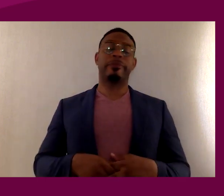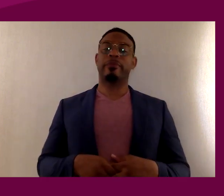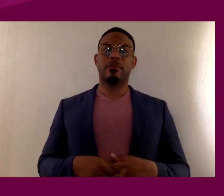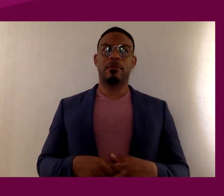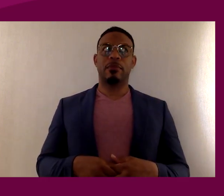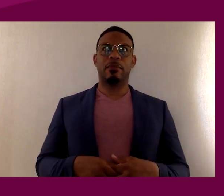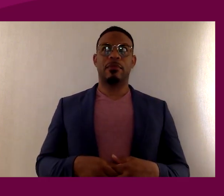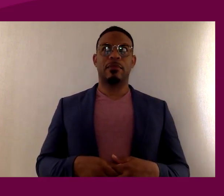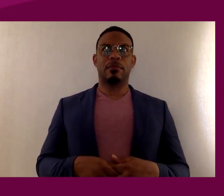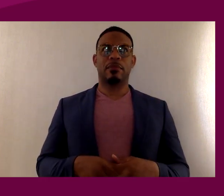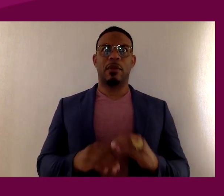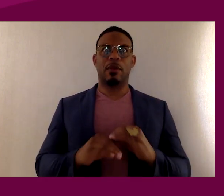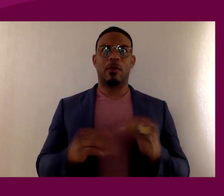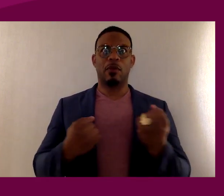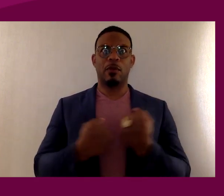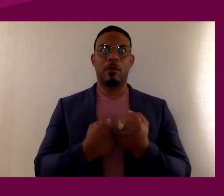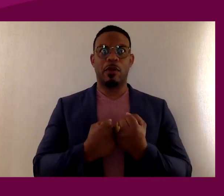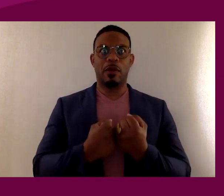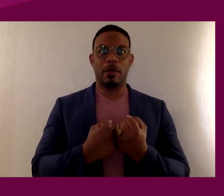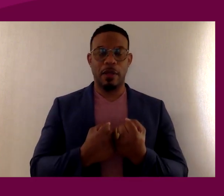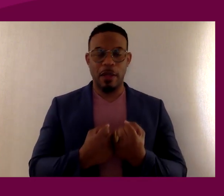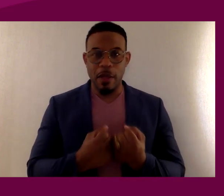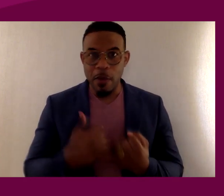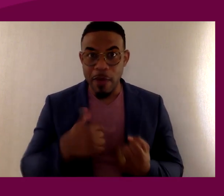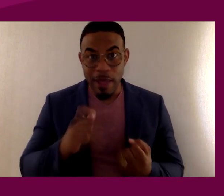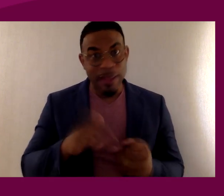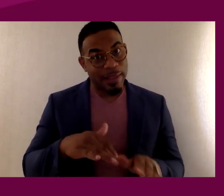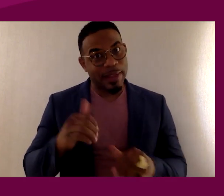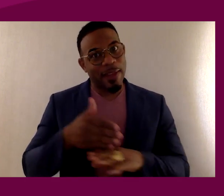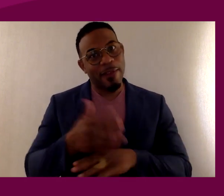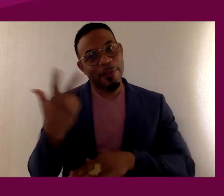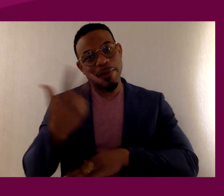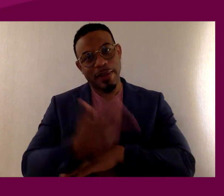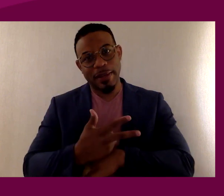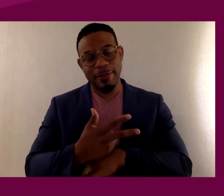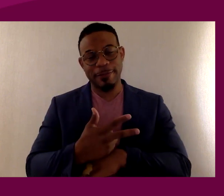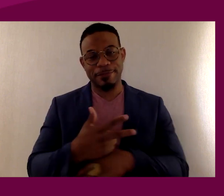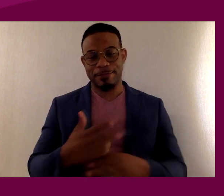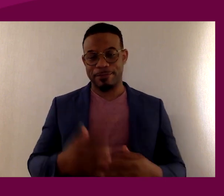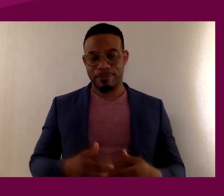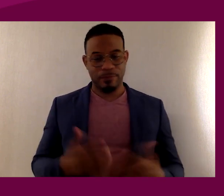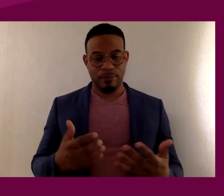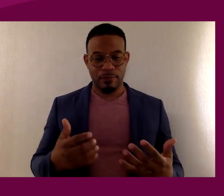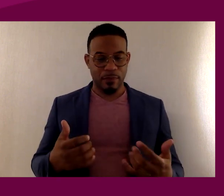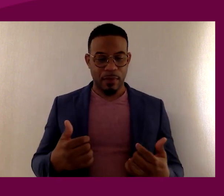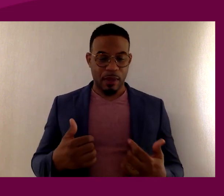the police shut it off, and you basically have no support. We had to leave after three days.